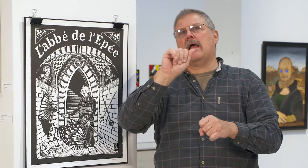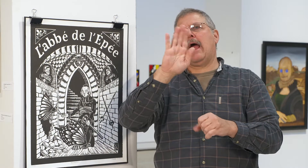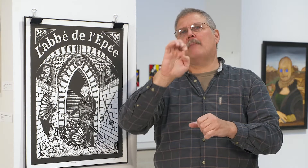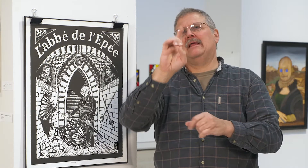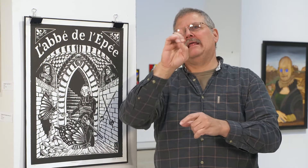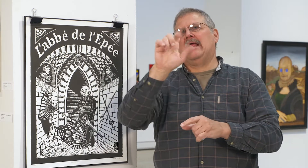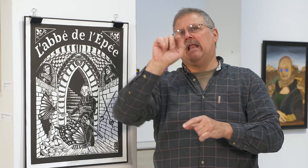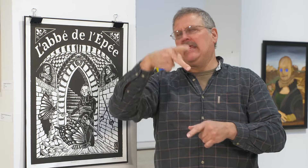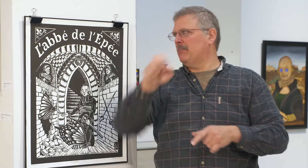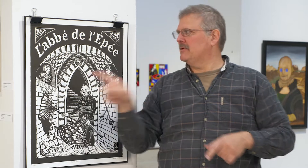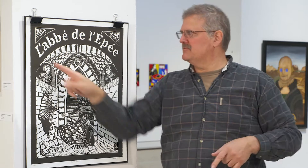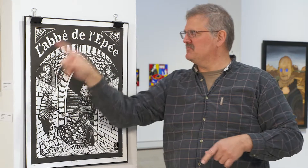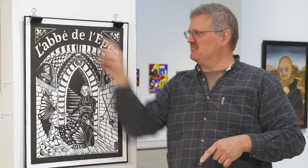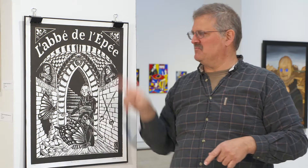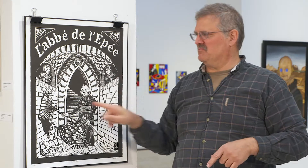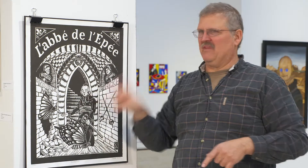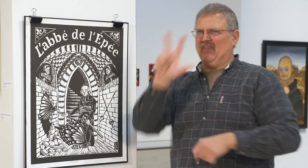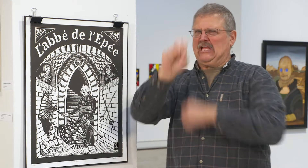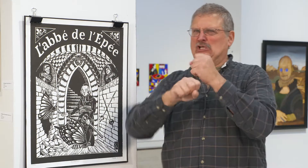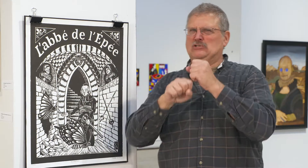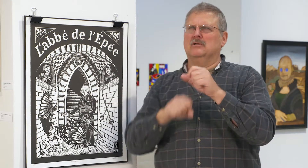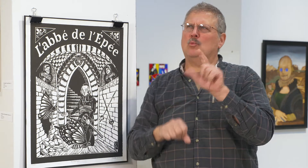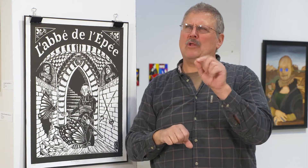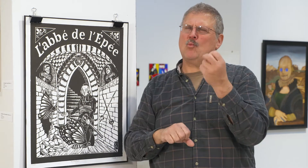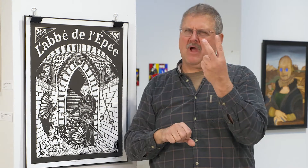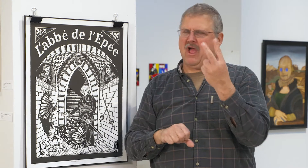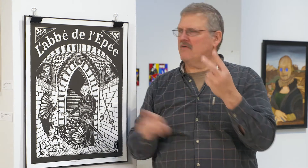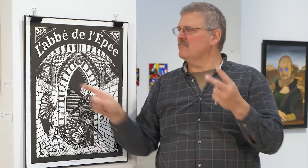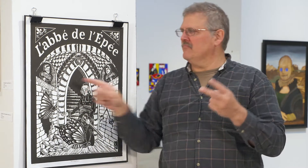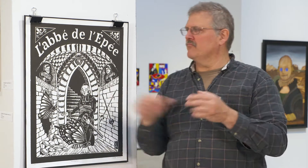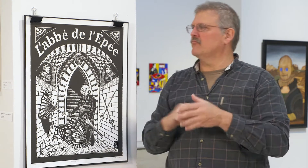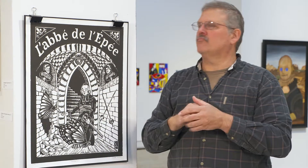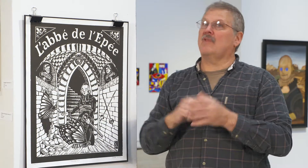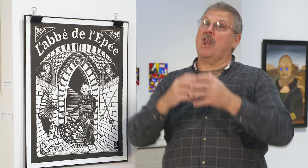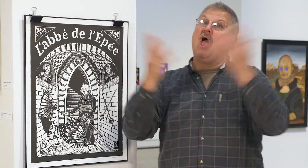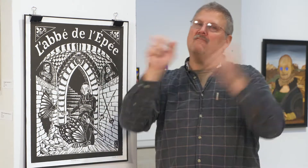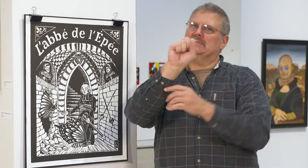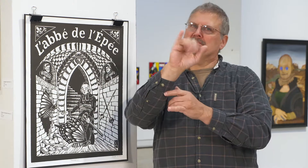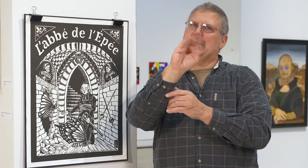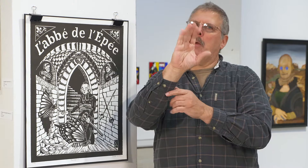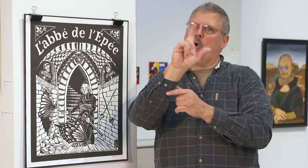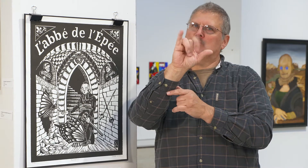to the 300th birthday of L'abbé de l'Épée. It was 300 years in 2012.